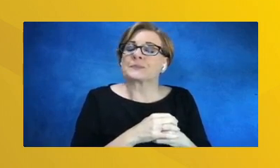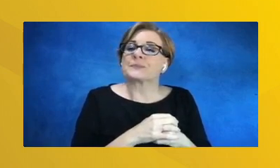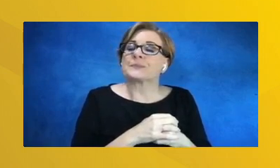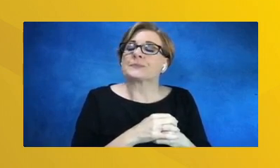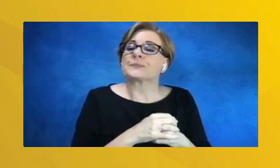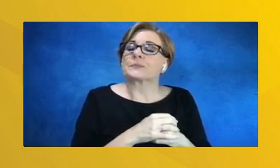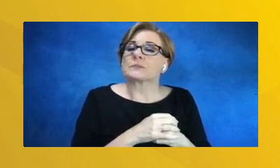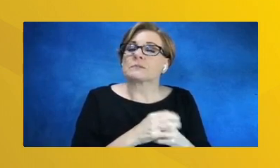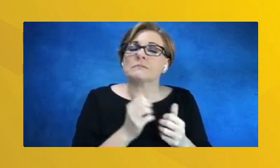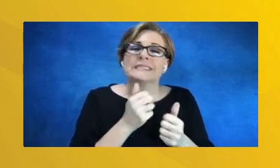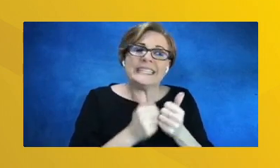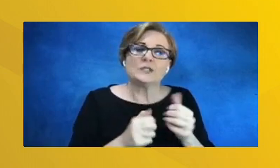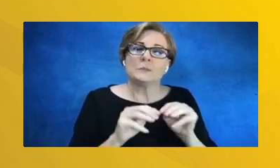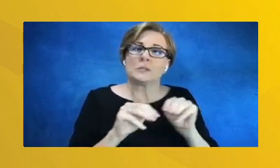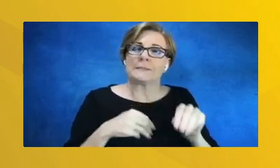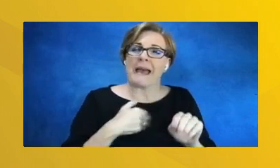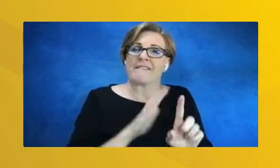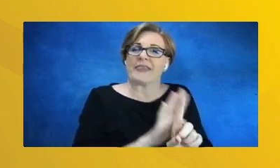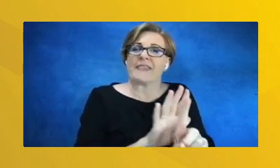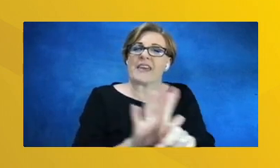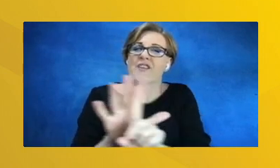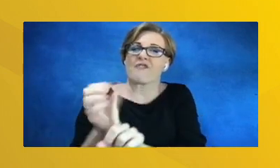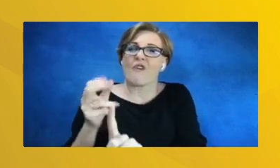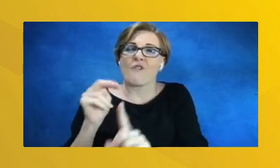And then they get an at-home connection.